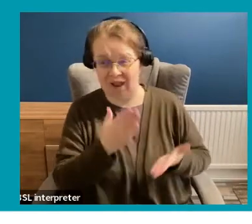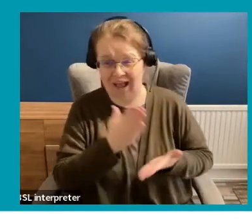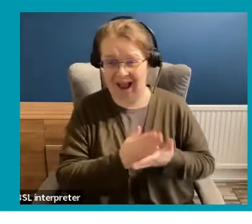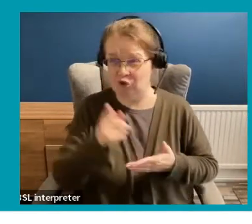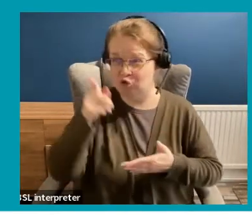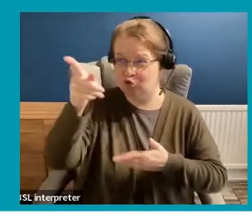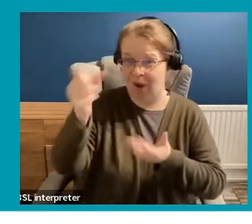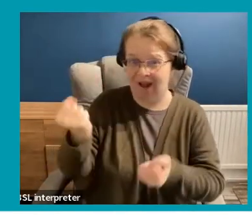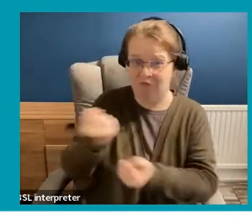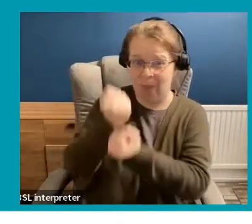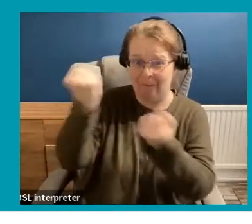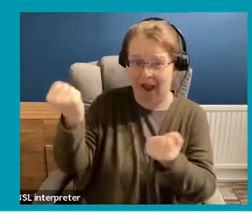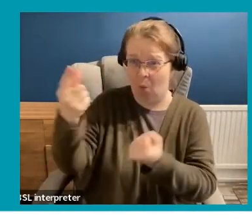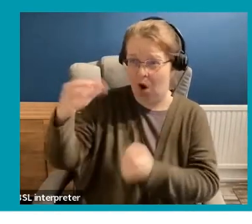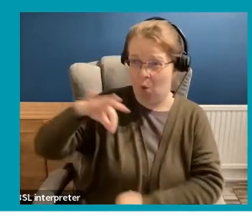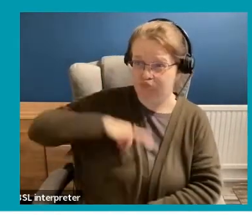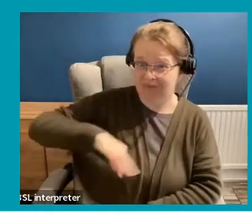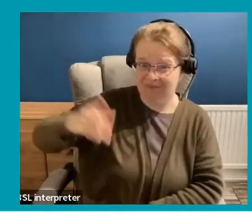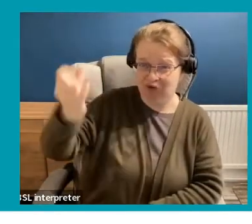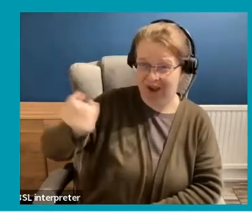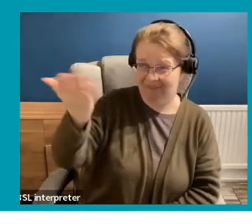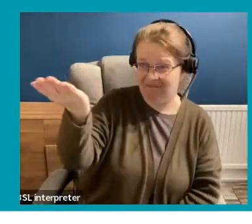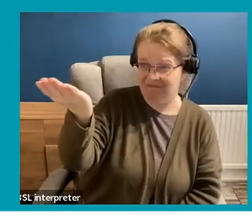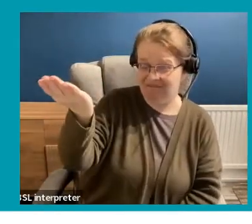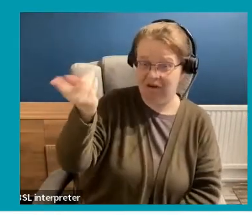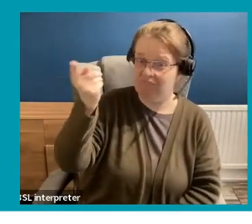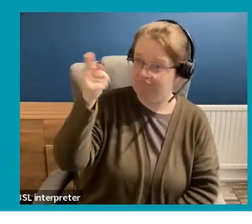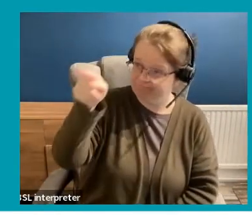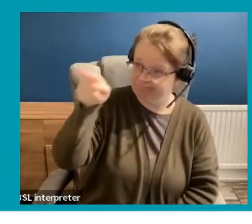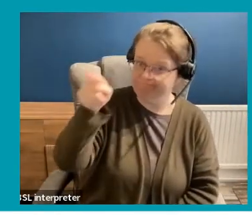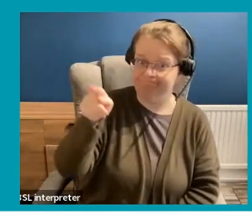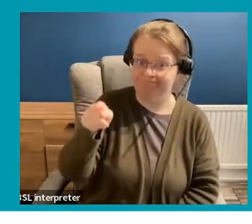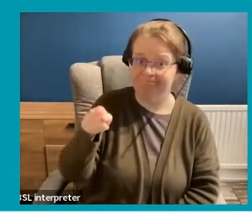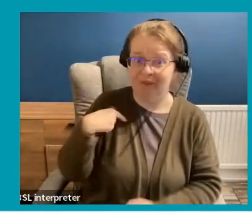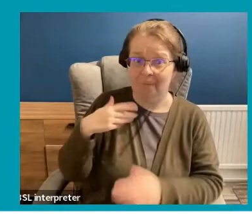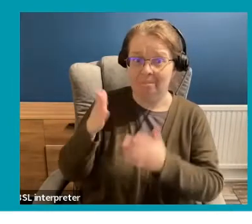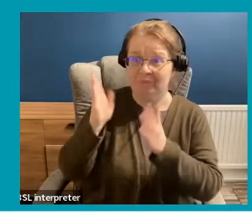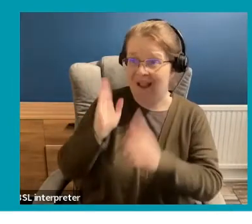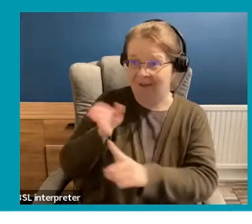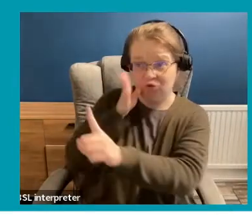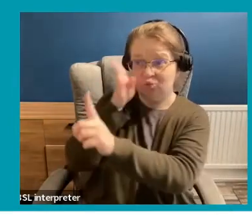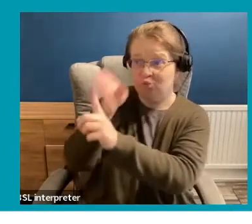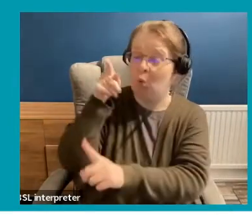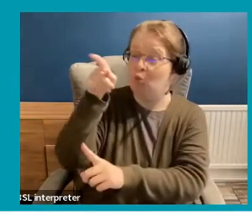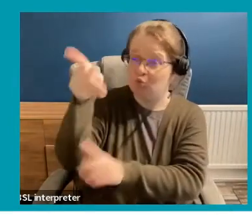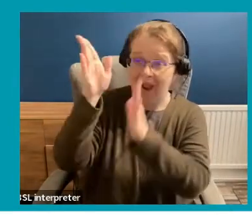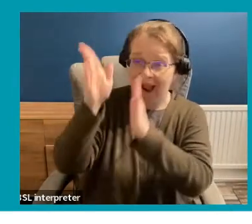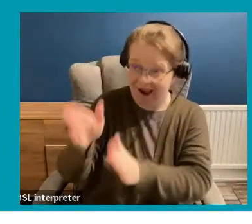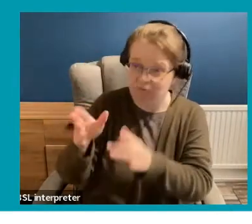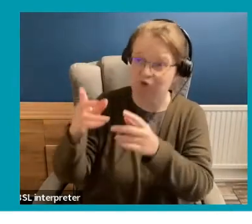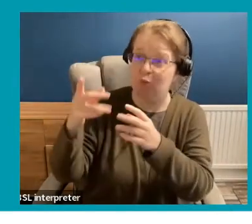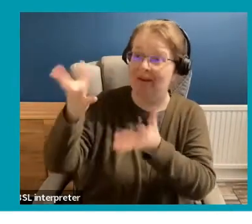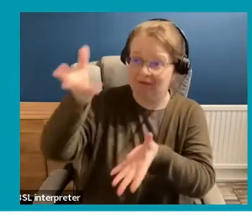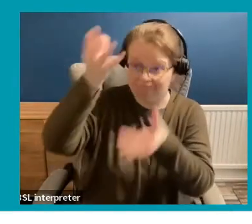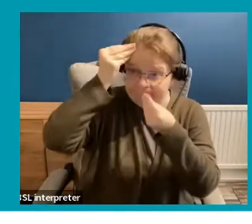the privilege within the organization and they have to be on this journey. They have to be part of the solution.